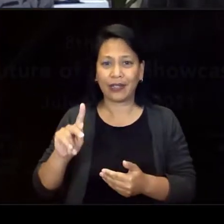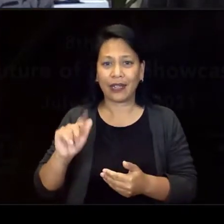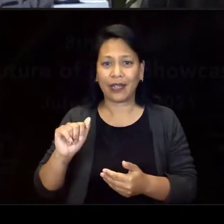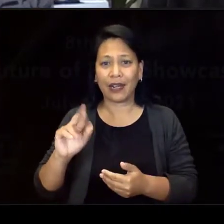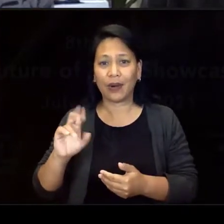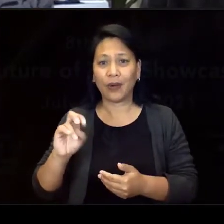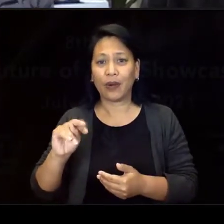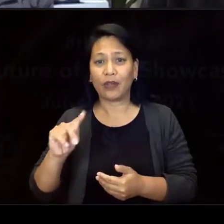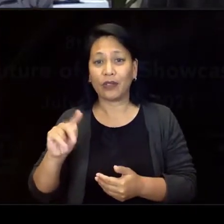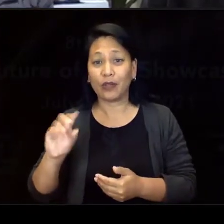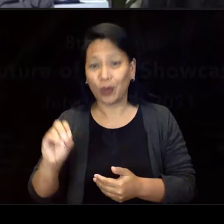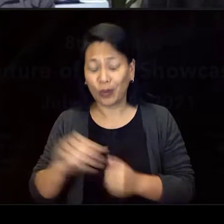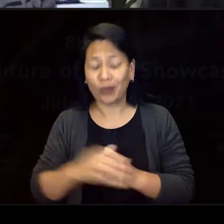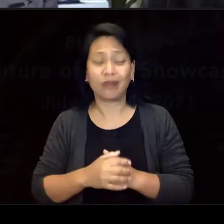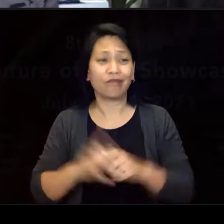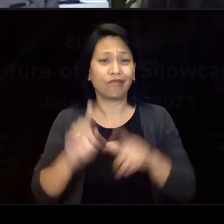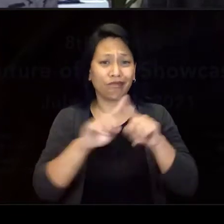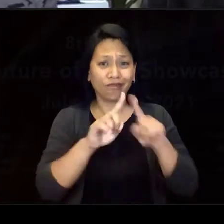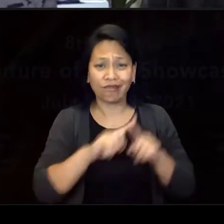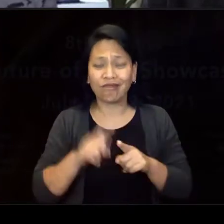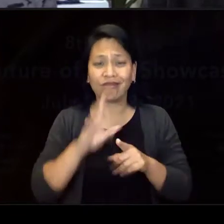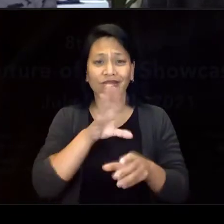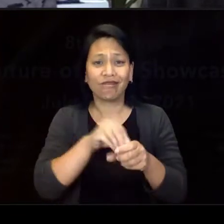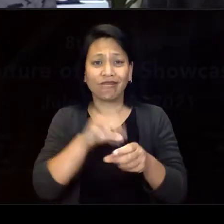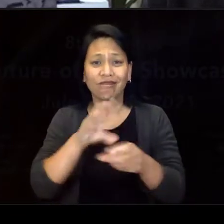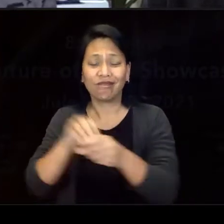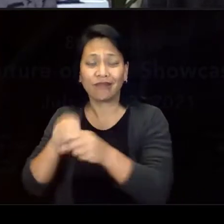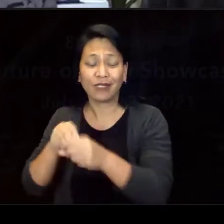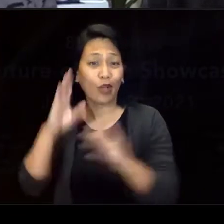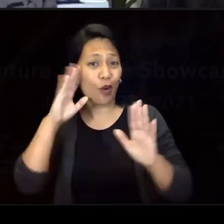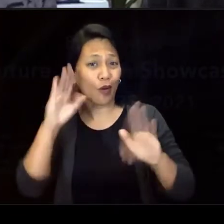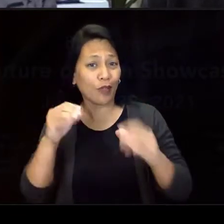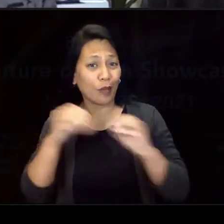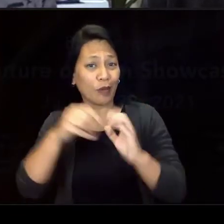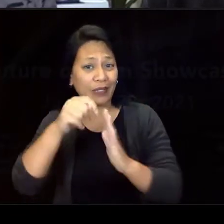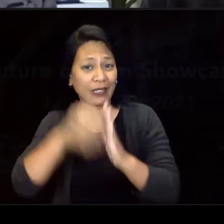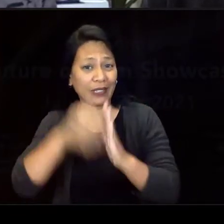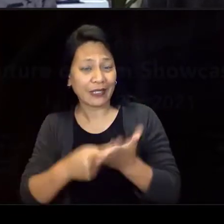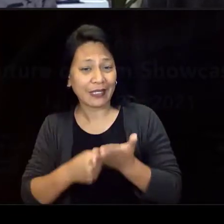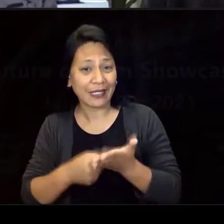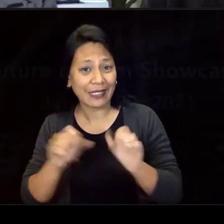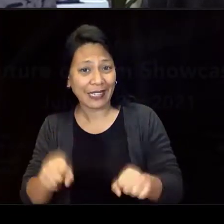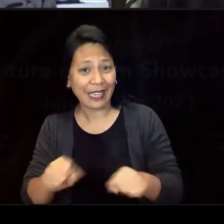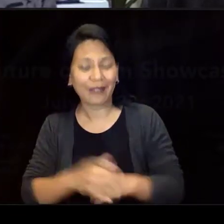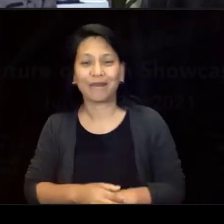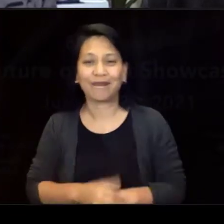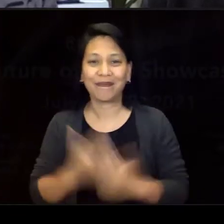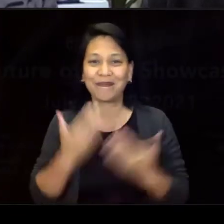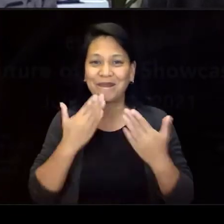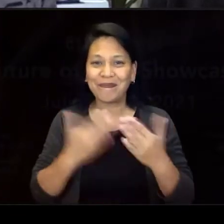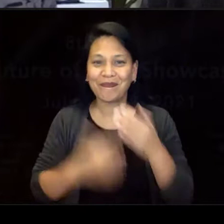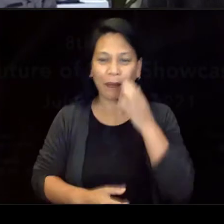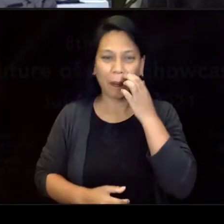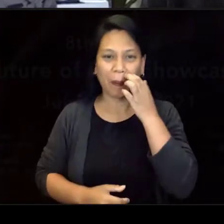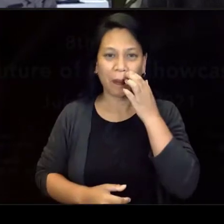So hopefully, we can discuss in greater detail. Thank you. Thank you. Mikey.